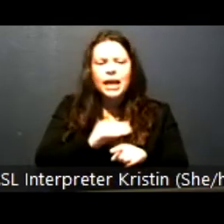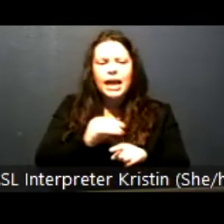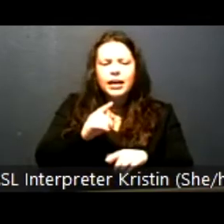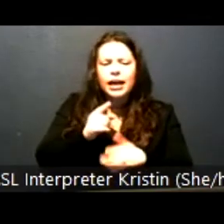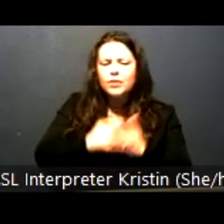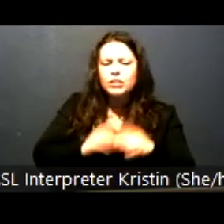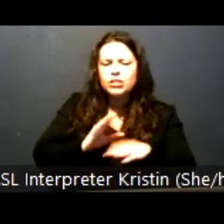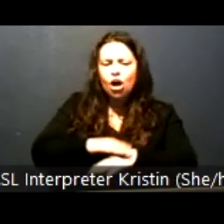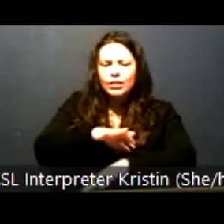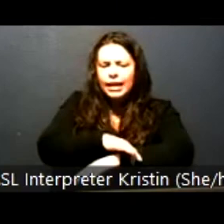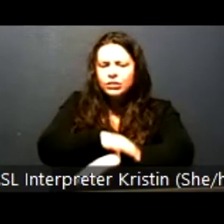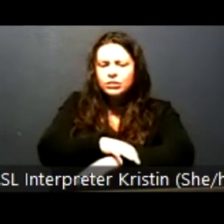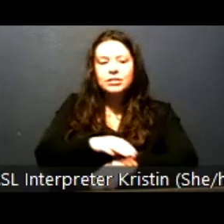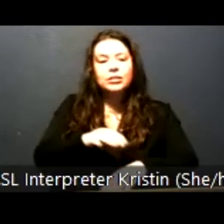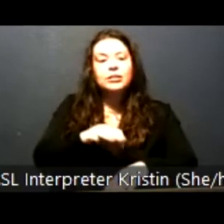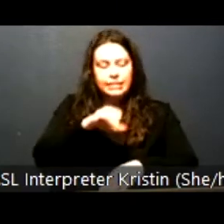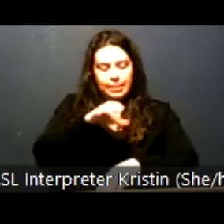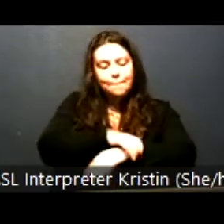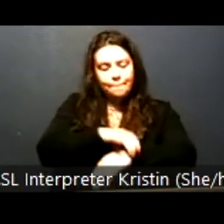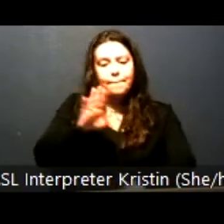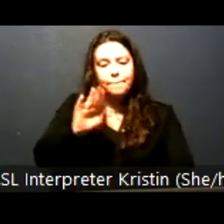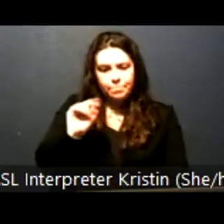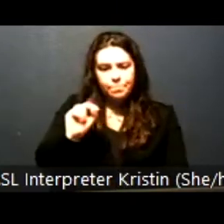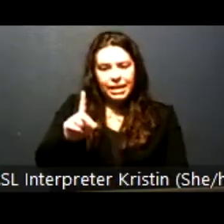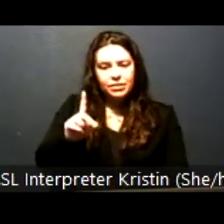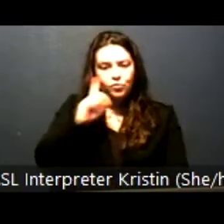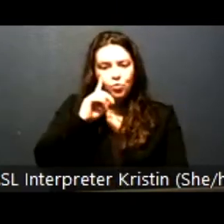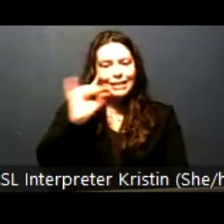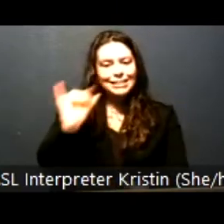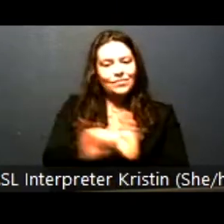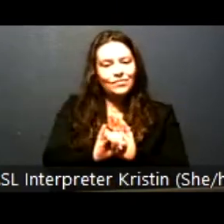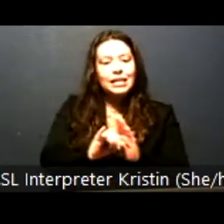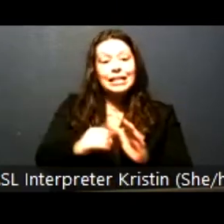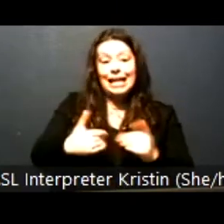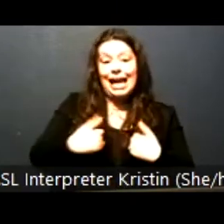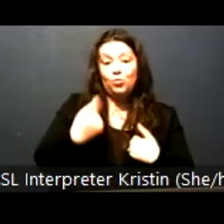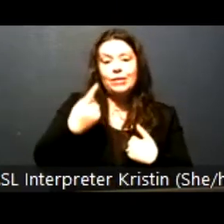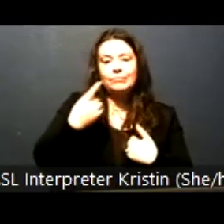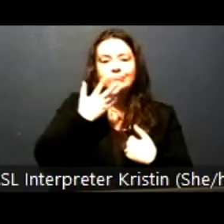identify them. Unfortunately they, they did have colored bands one was blue and one was yellow, but just